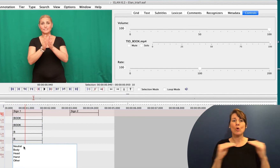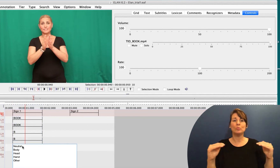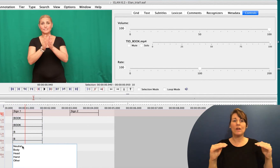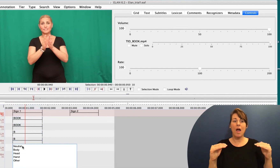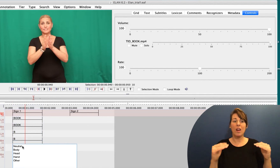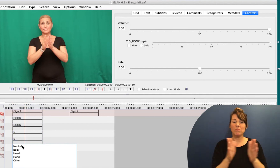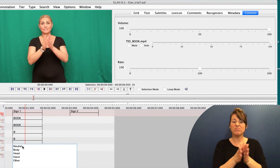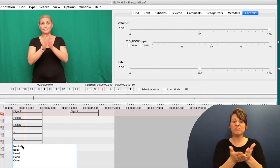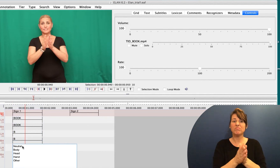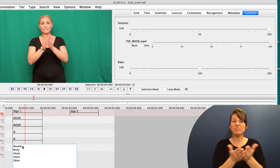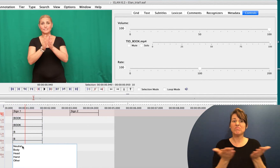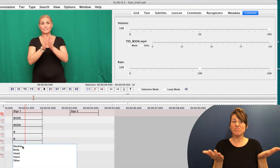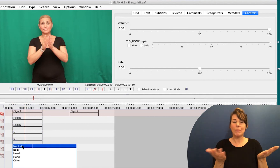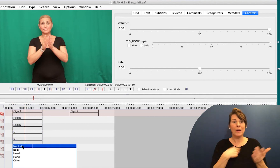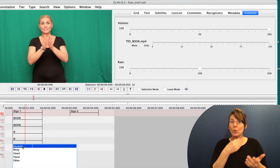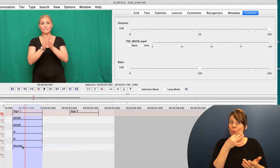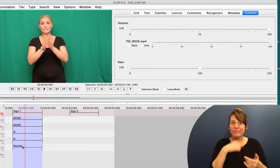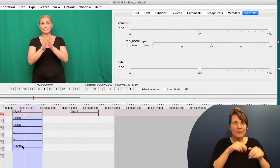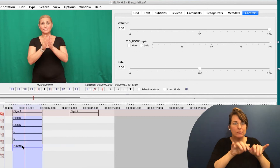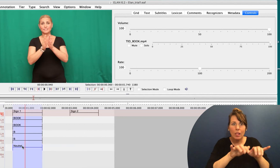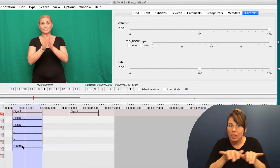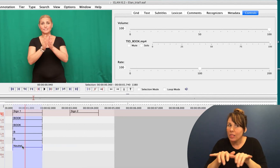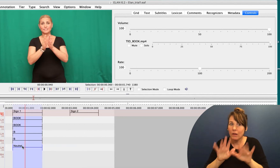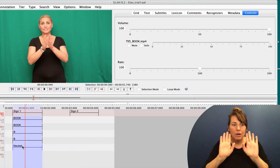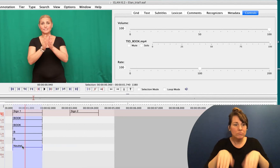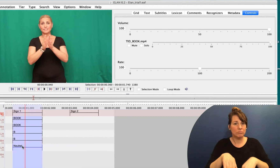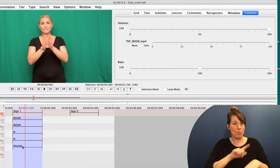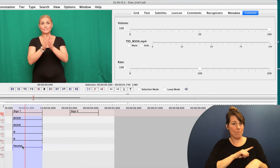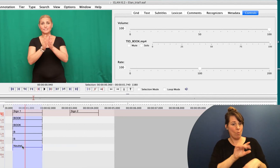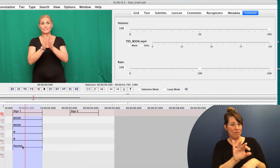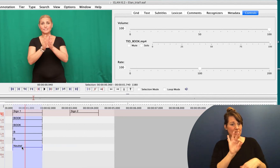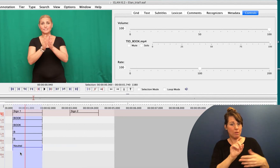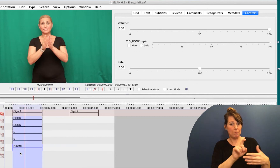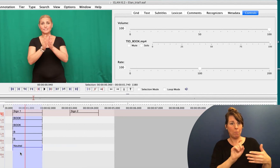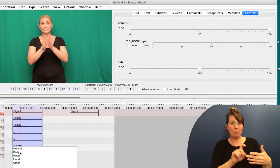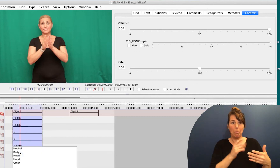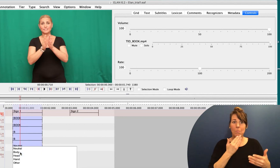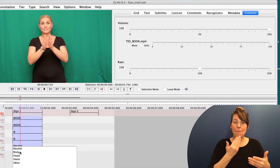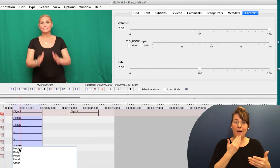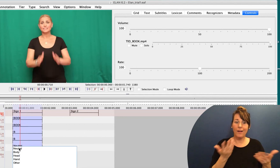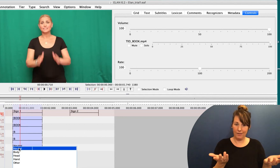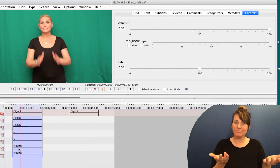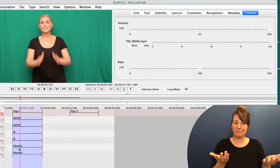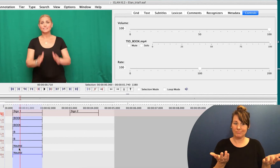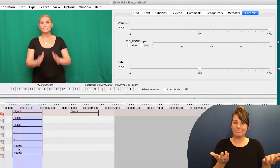it is in the, for example, neutral space, and I just click on Neutral. It means that I don't have to type again and again.